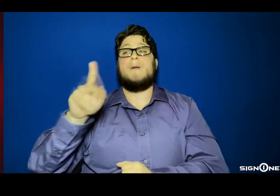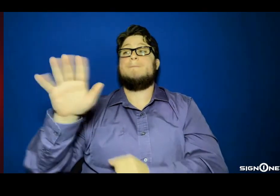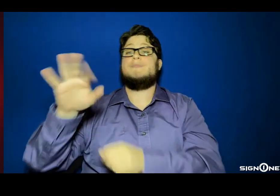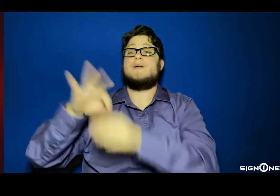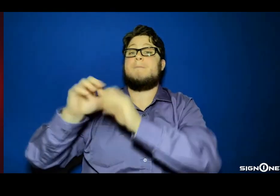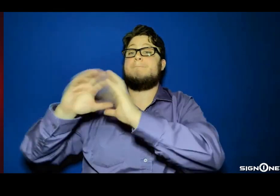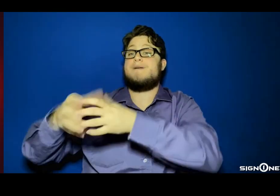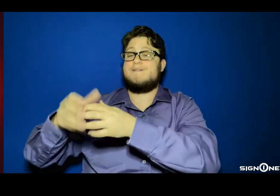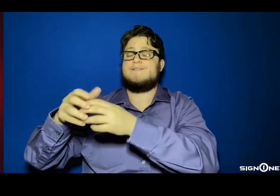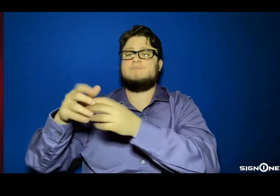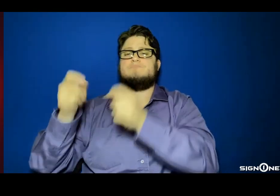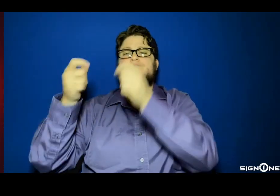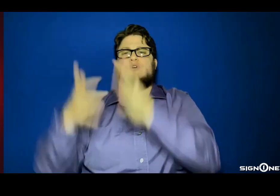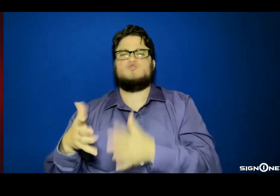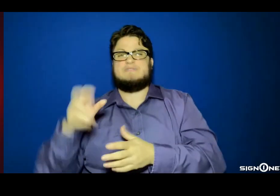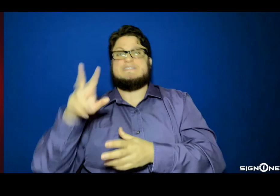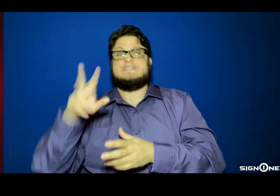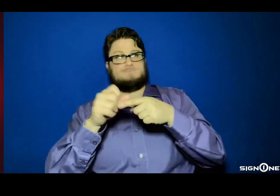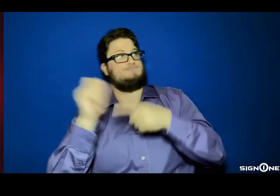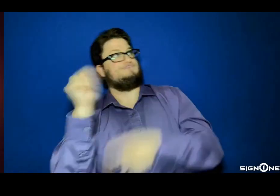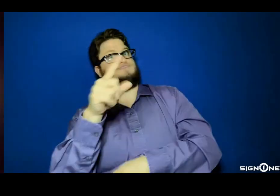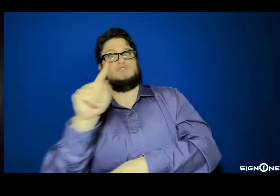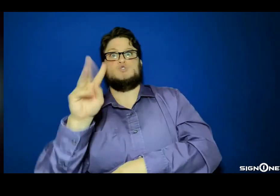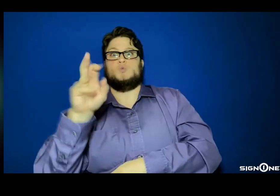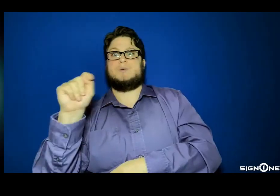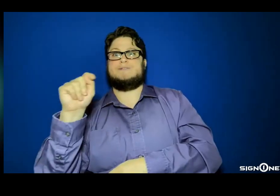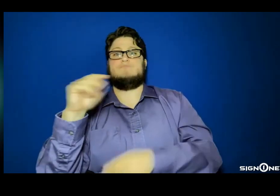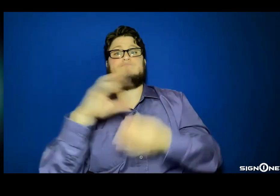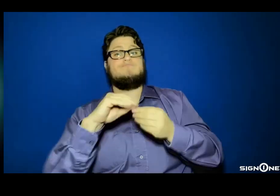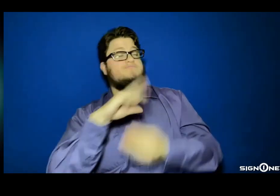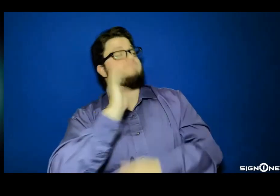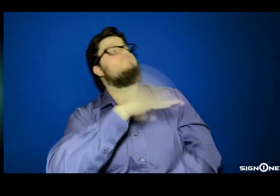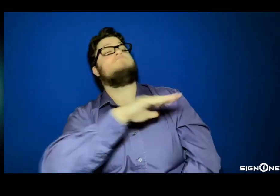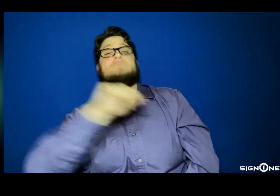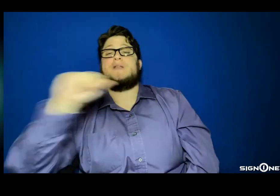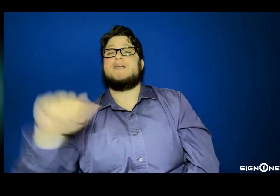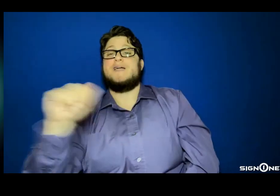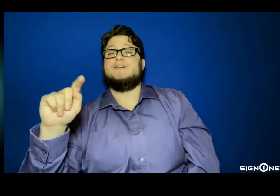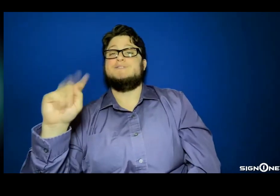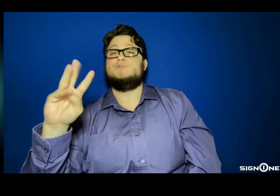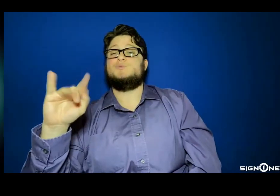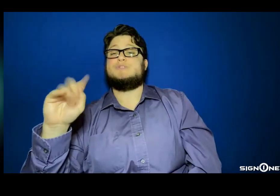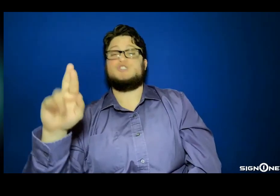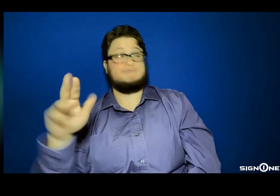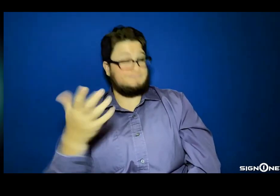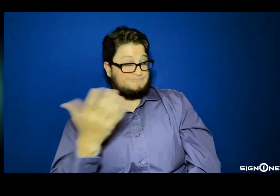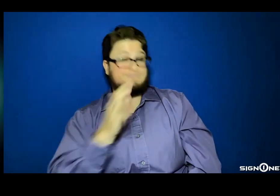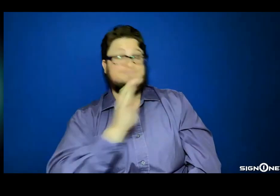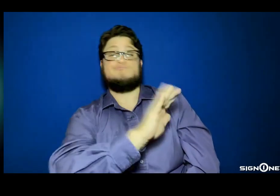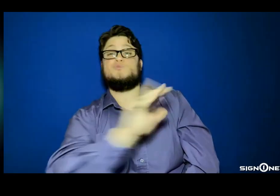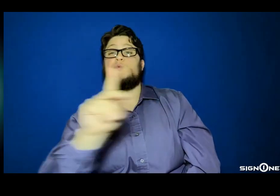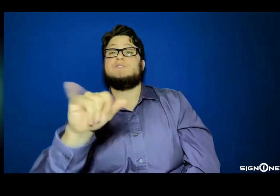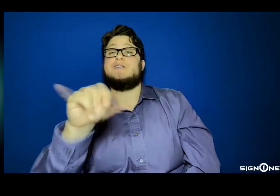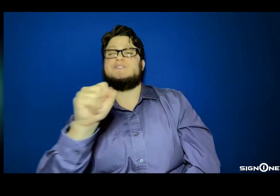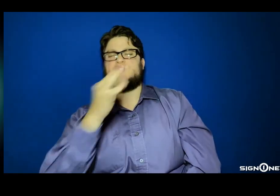Trump's campaign manager even sent a tweet to Twitter saying: "Hey @Twitter. Your days